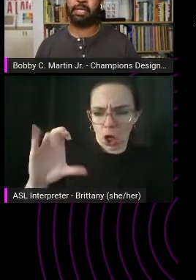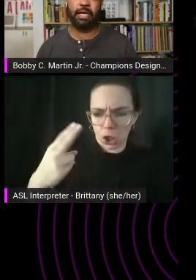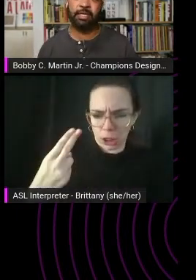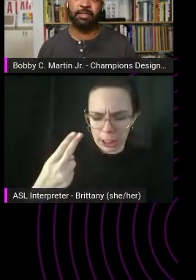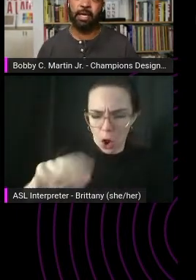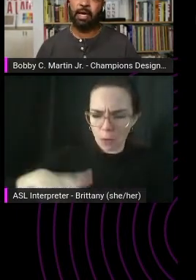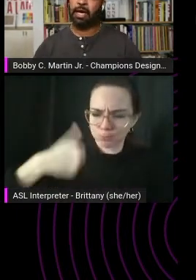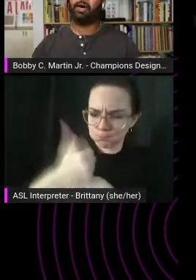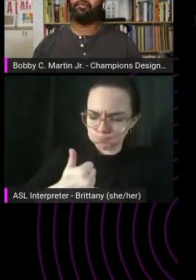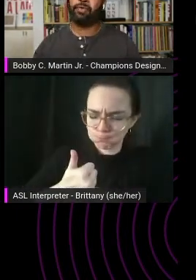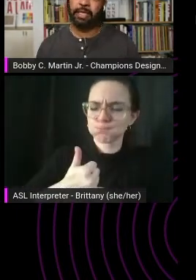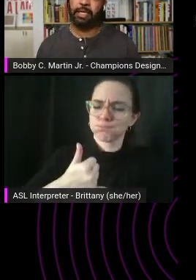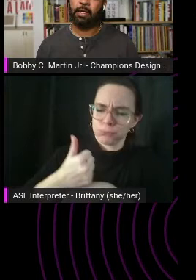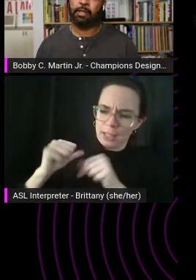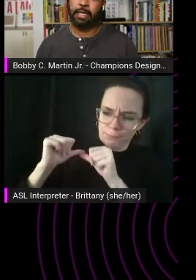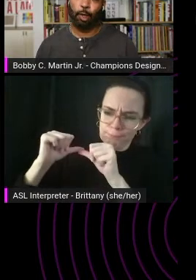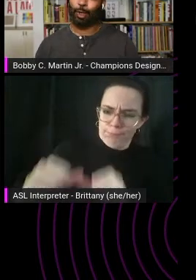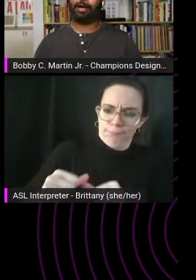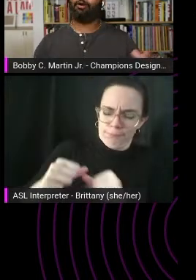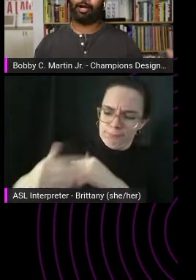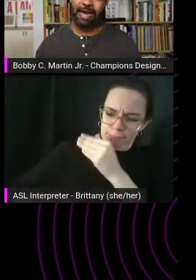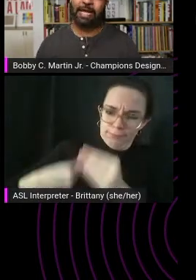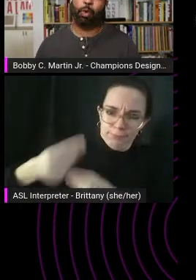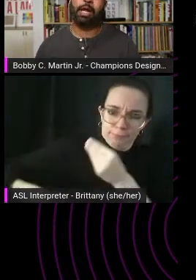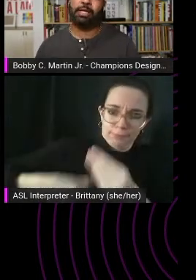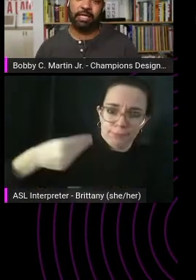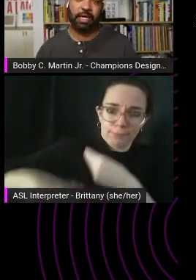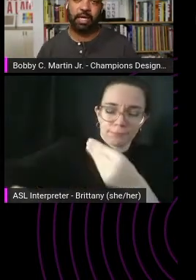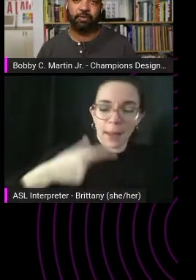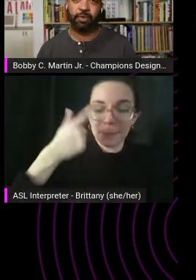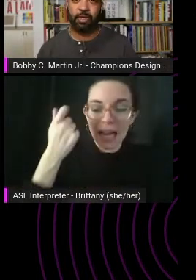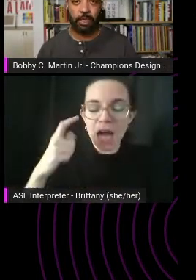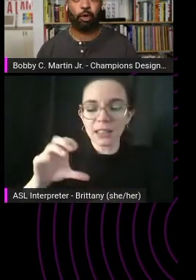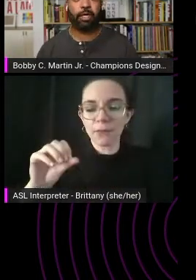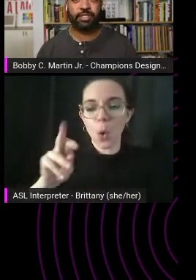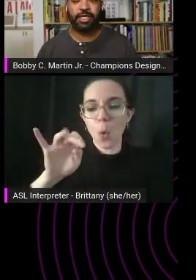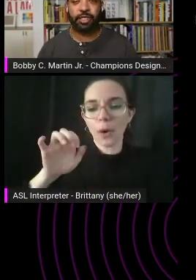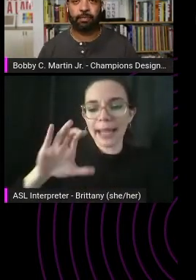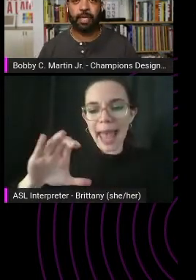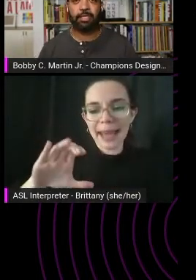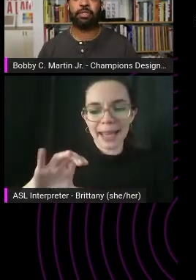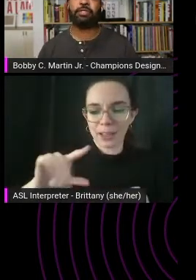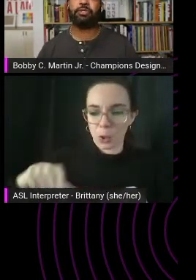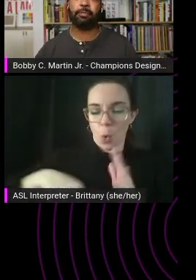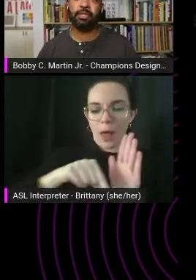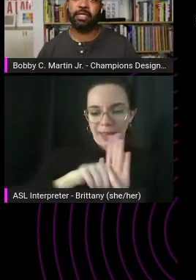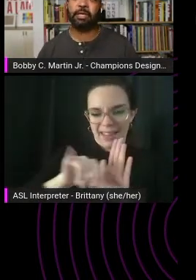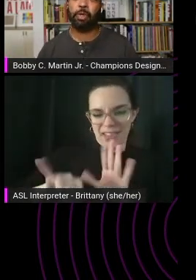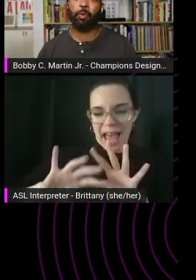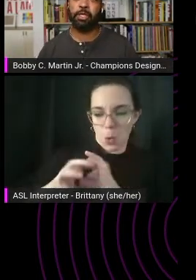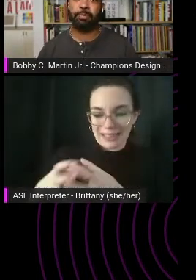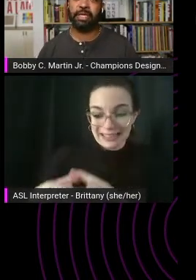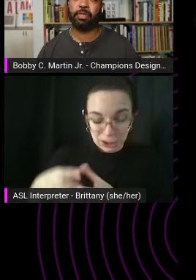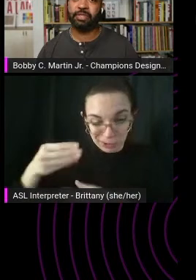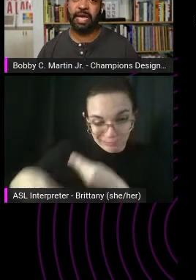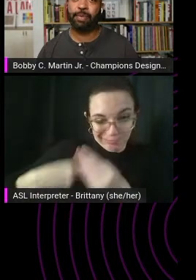because of the organic quality of an organization. And so these are some of the things that we wanted to be able to tap